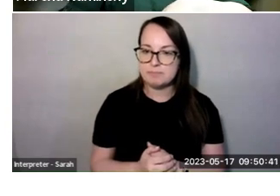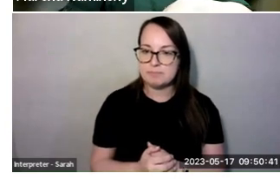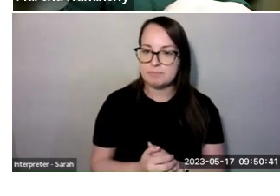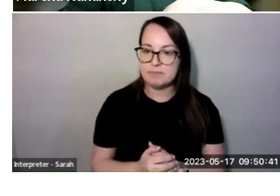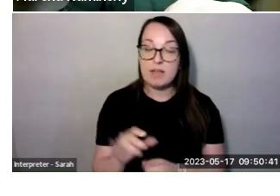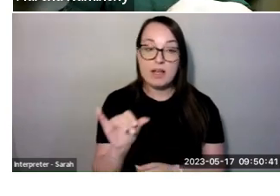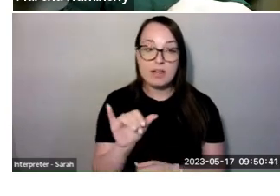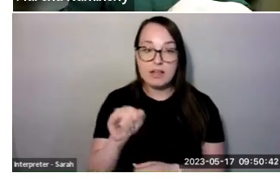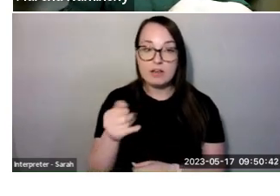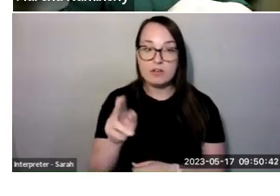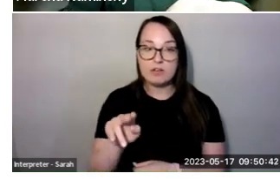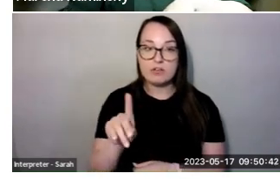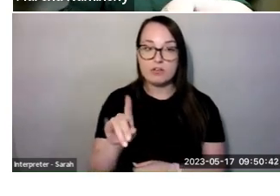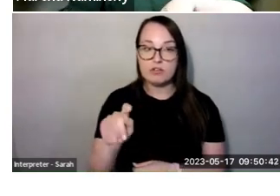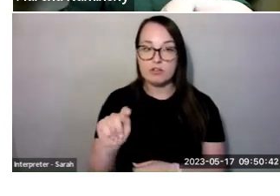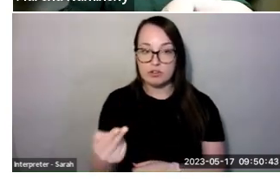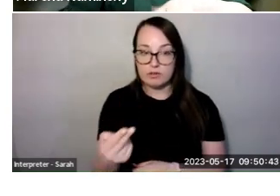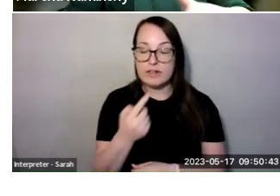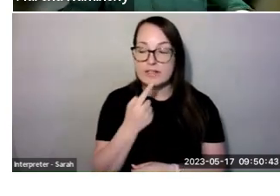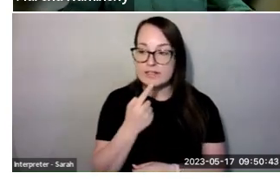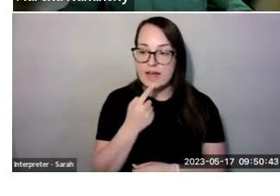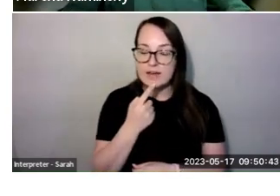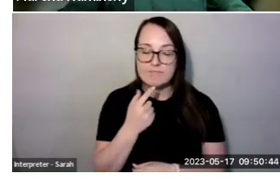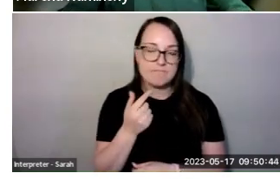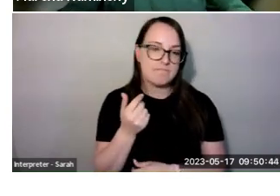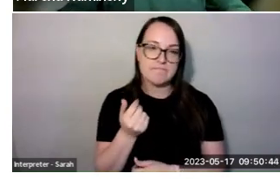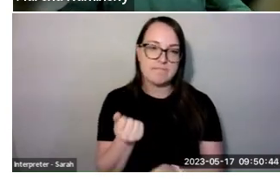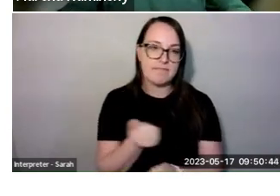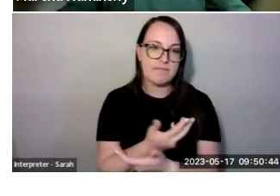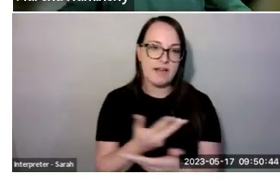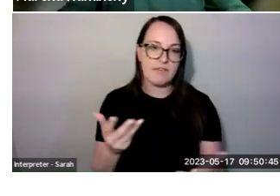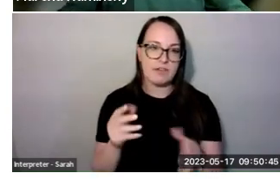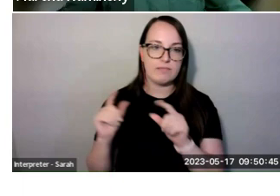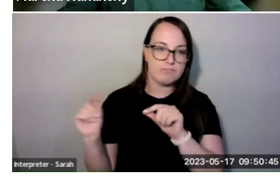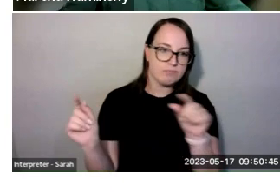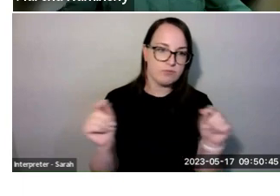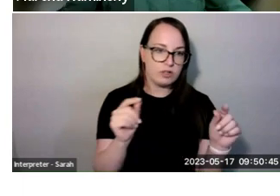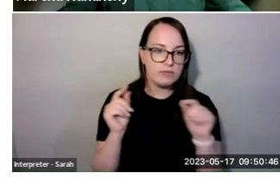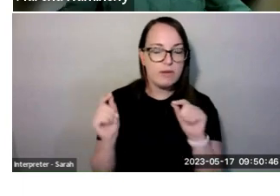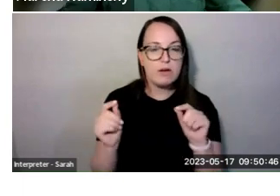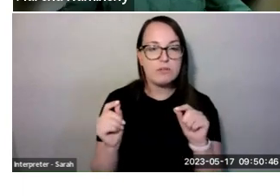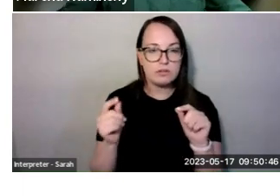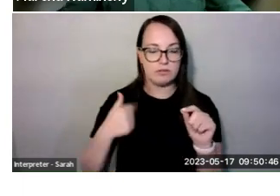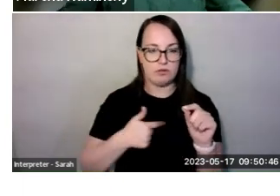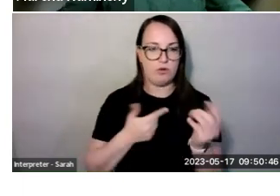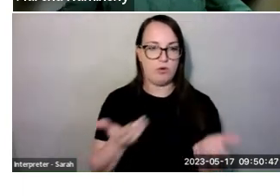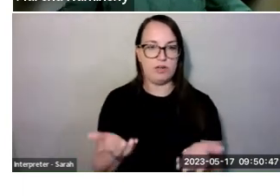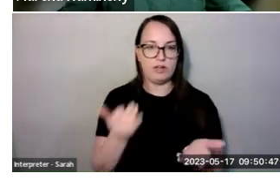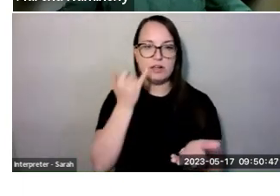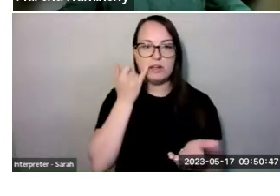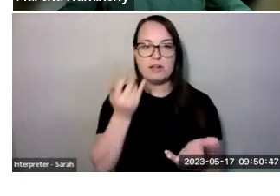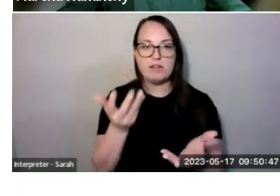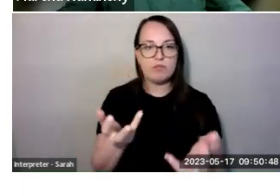credentials. If you have question, like Judith said, everything is word of mouth, and we are always here.